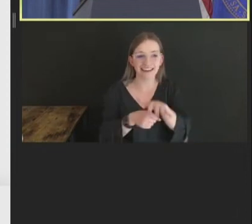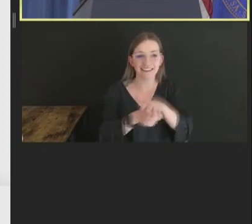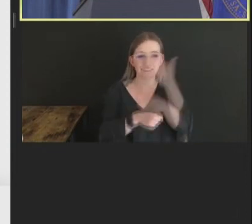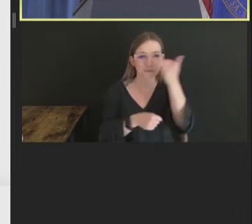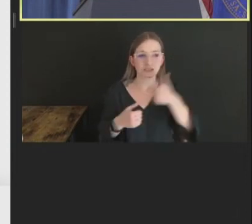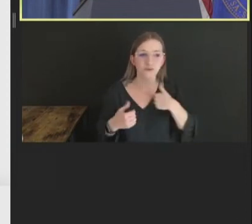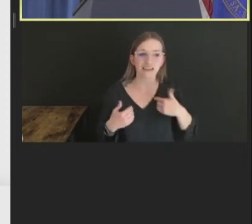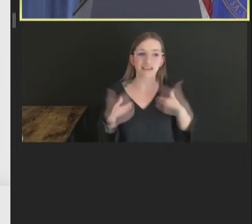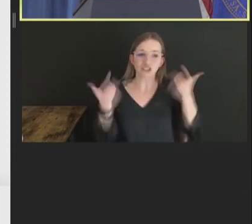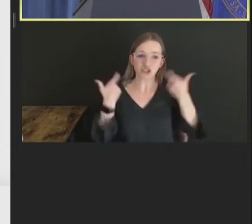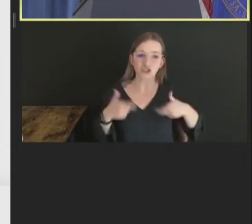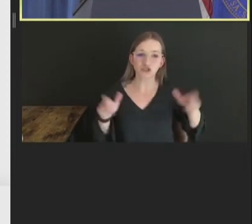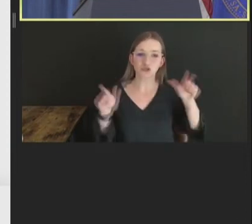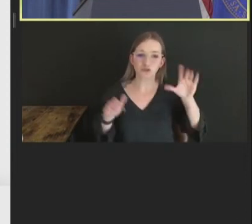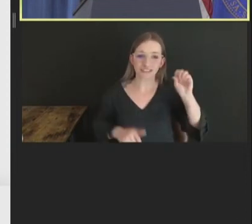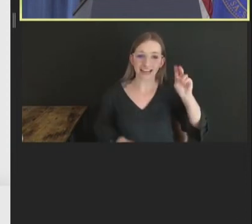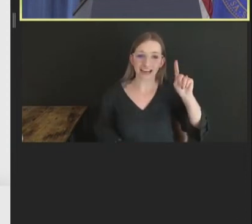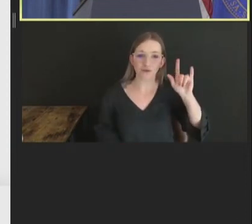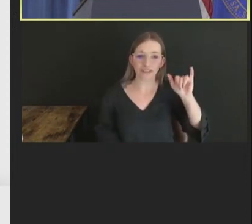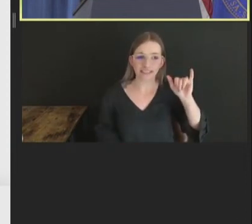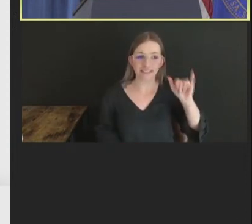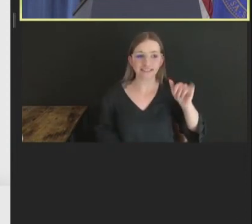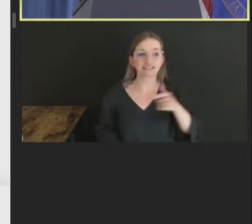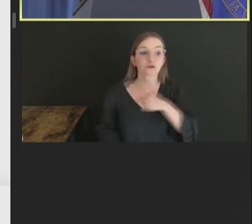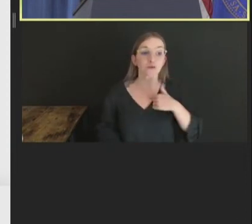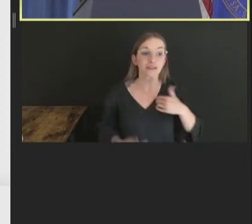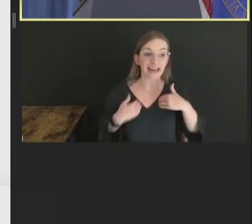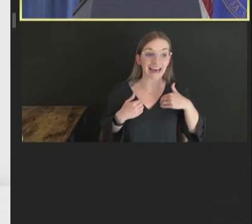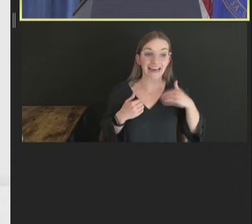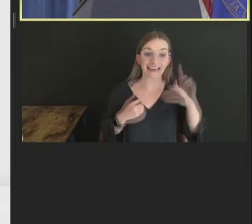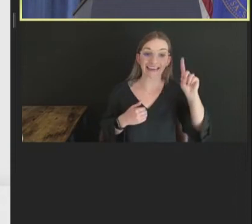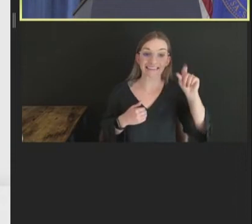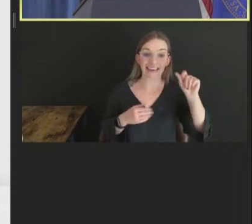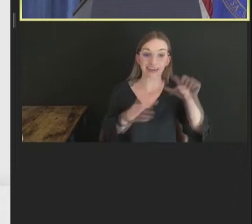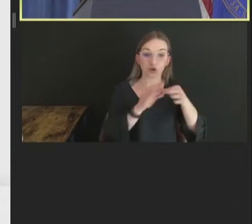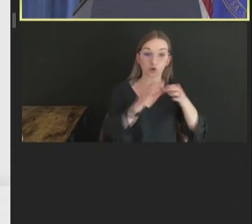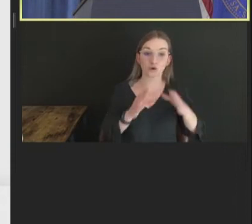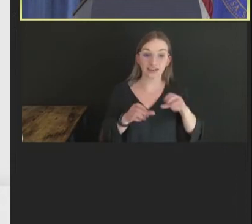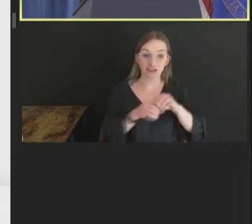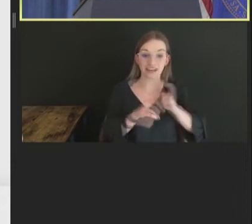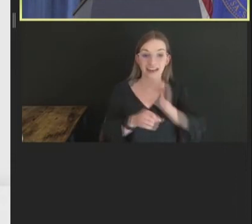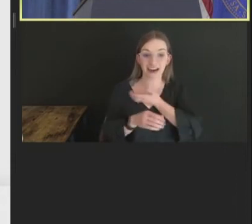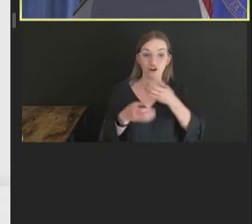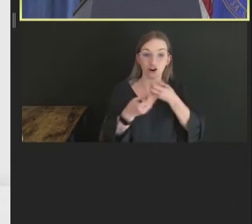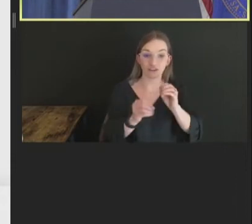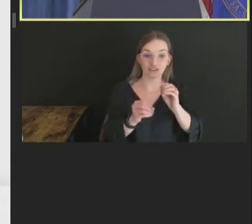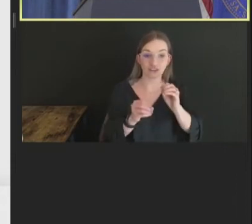in our office to create a vaccine planning tool for counties -- we're a decentralized